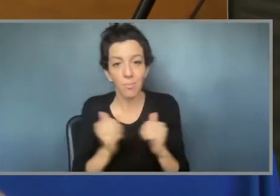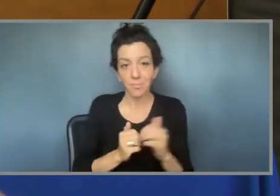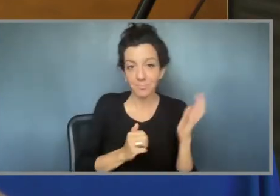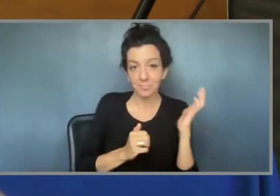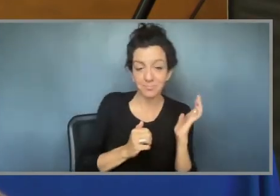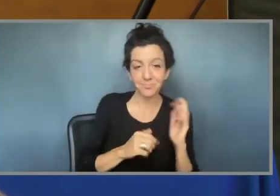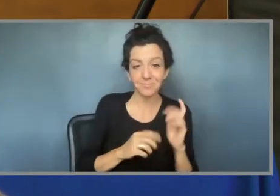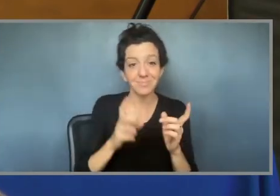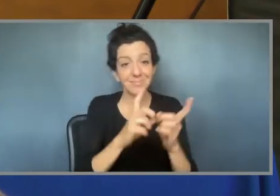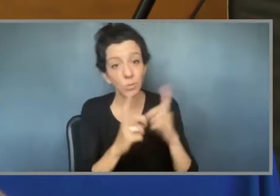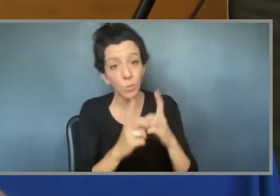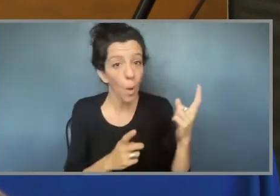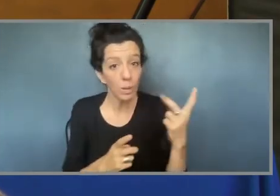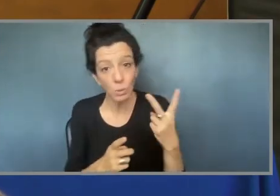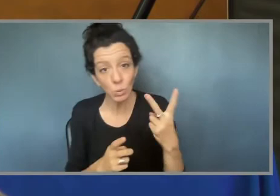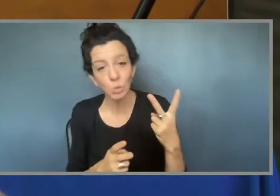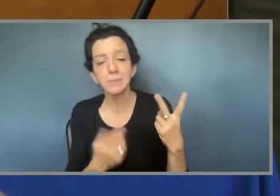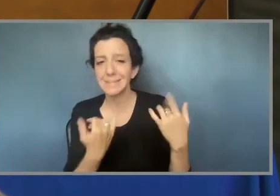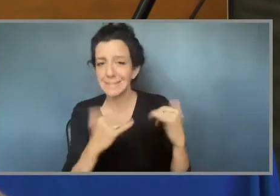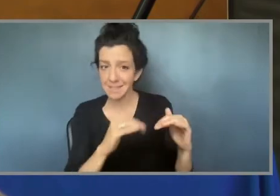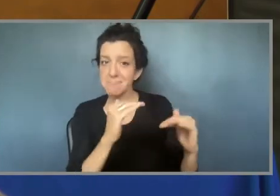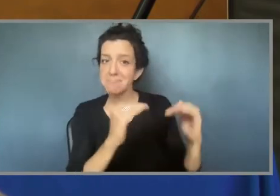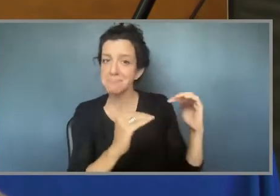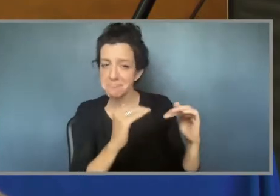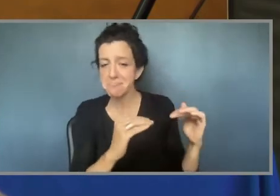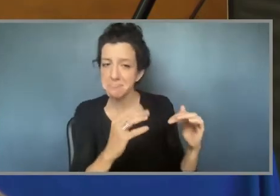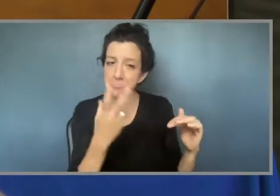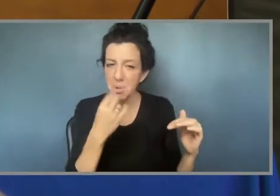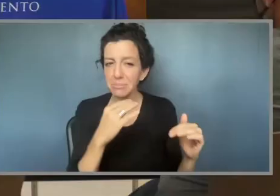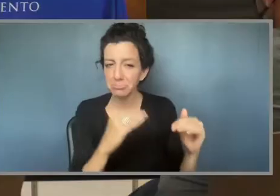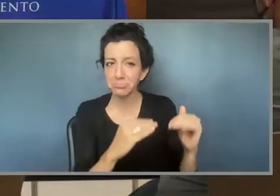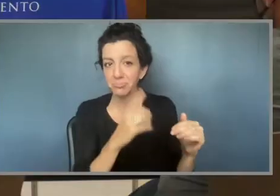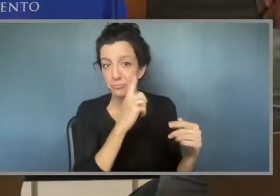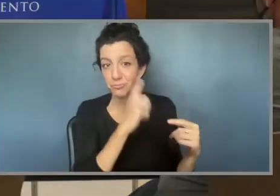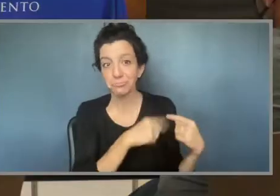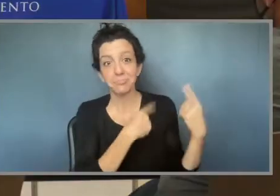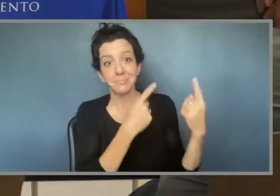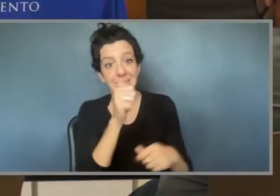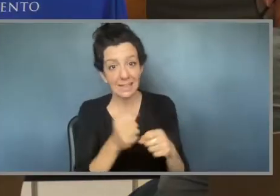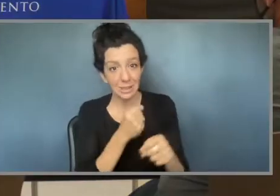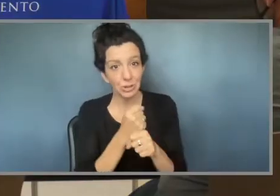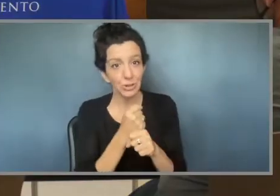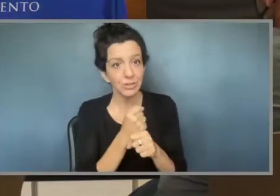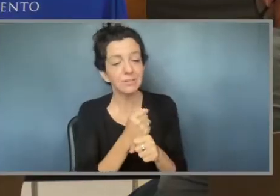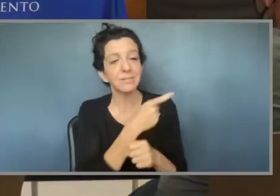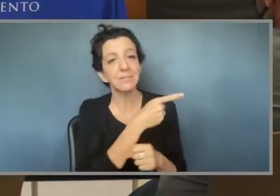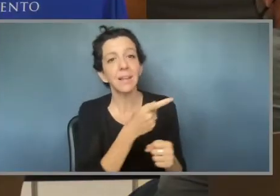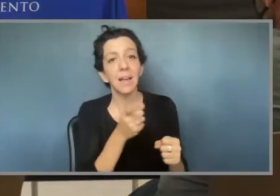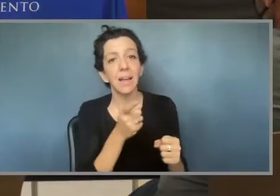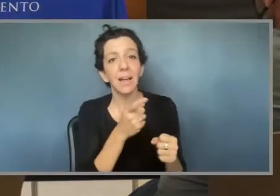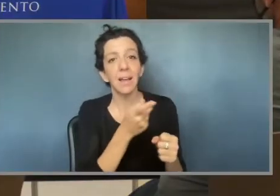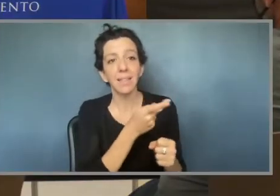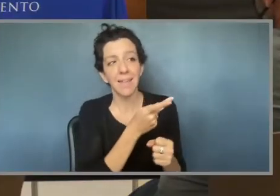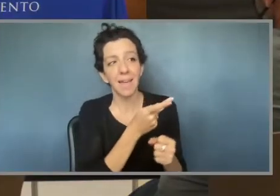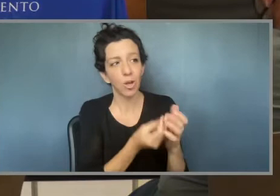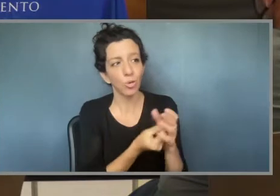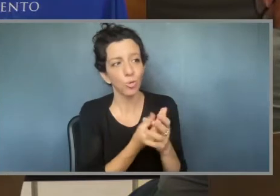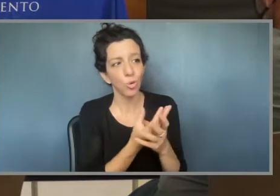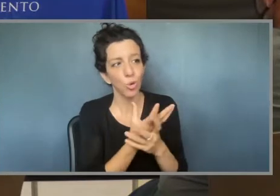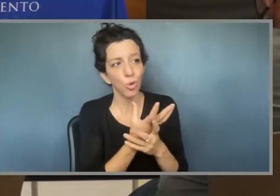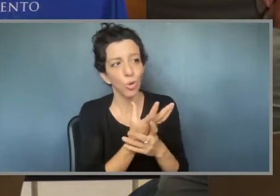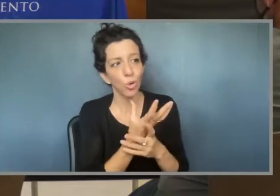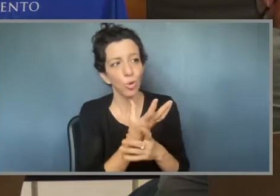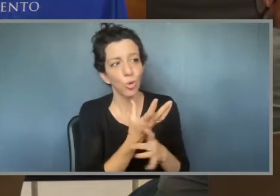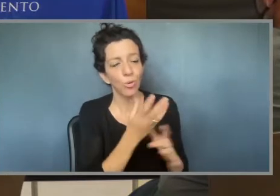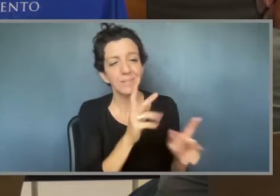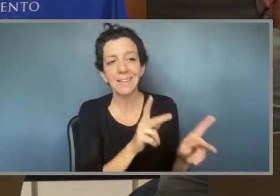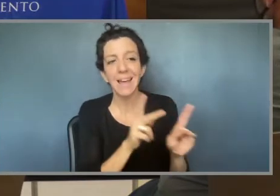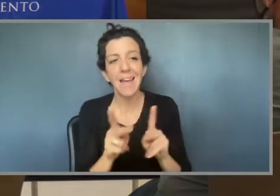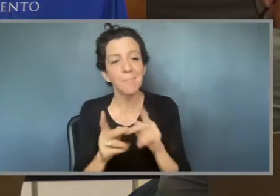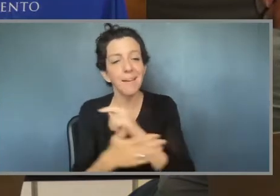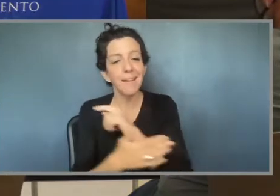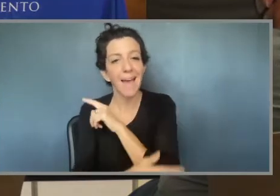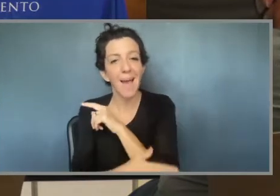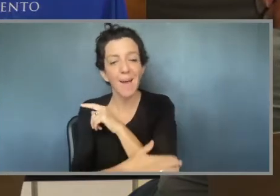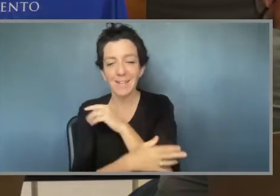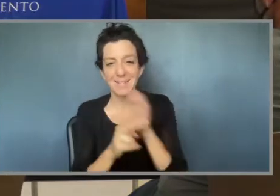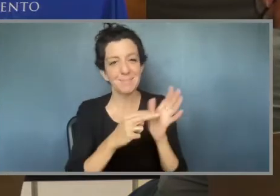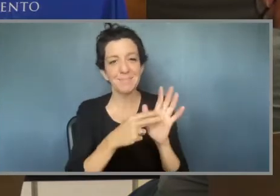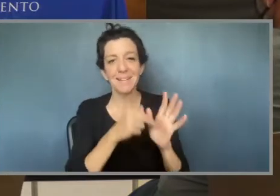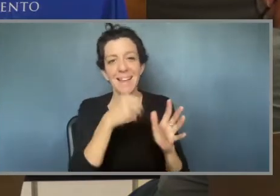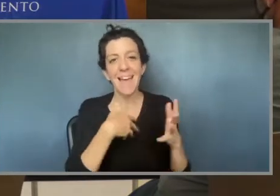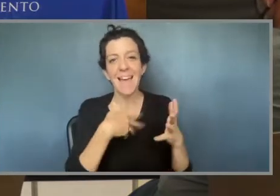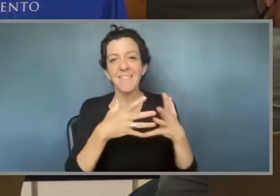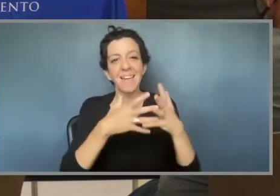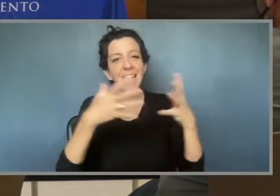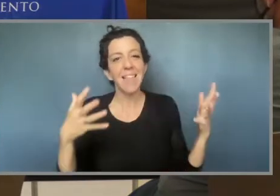Studio: district one and two are relatively even they as over the course of 10 years they grew as as the county grew, and so they